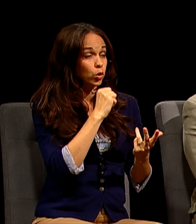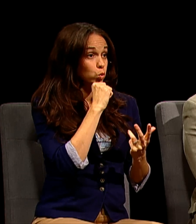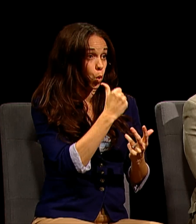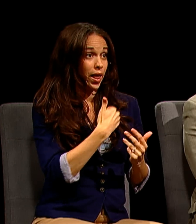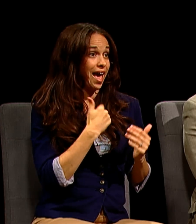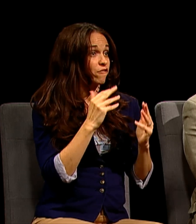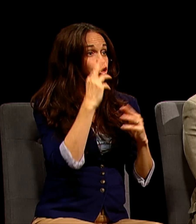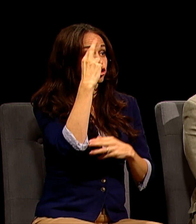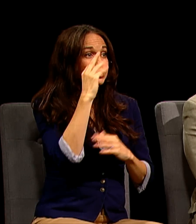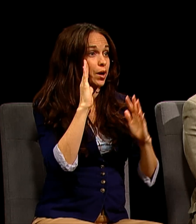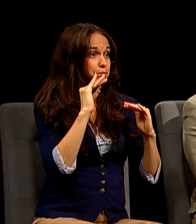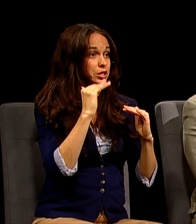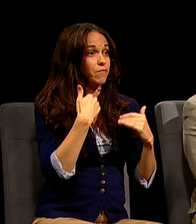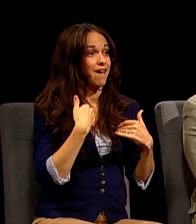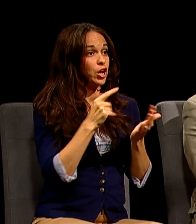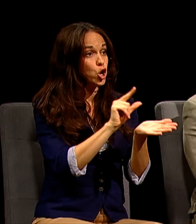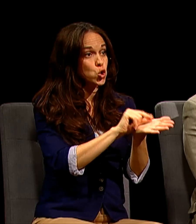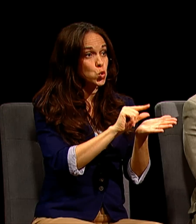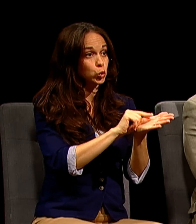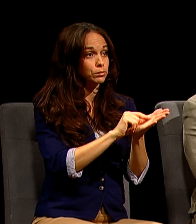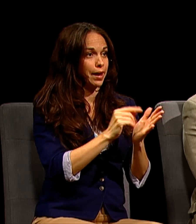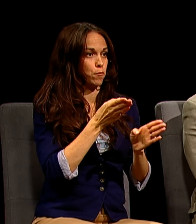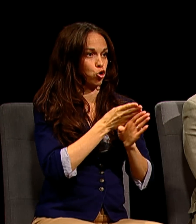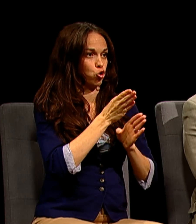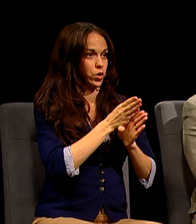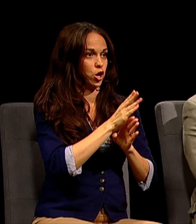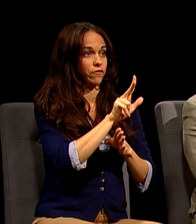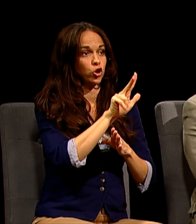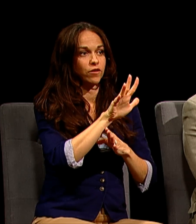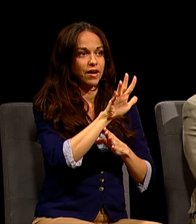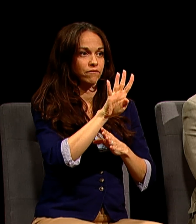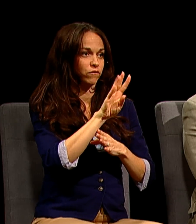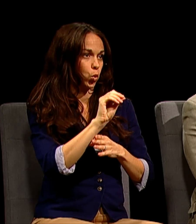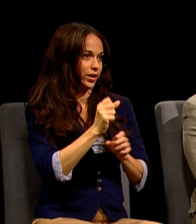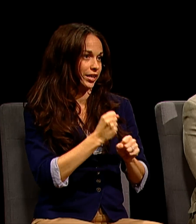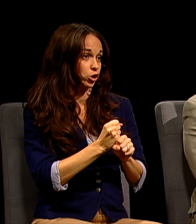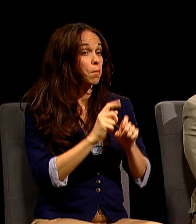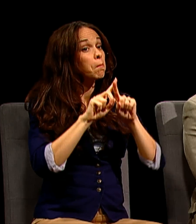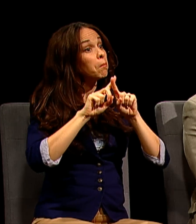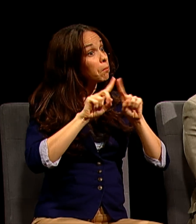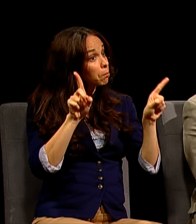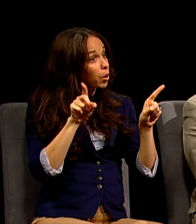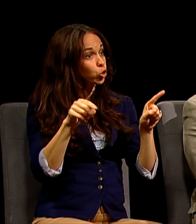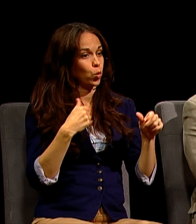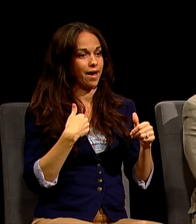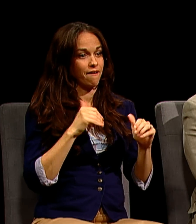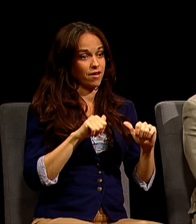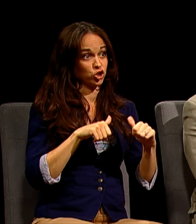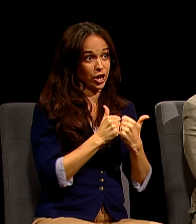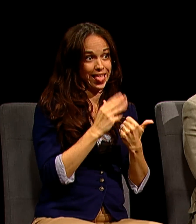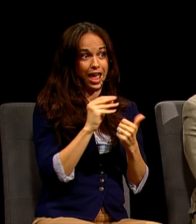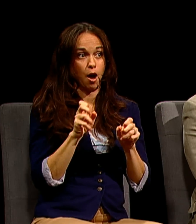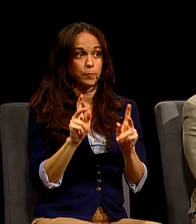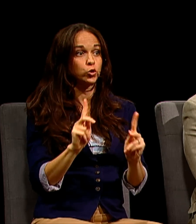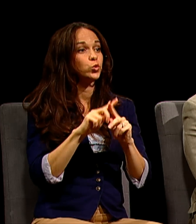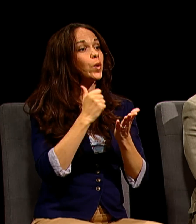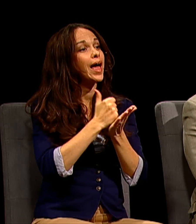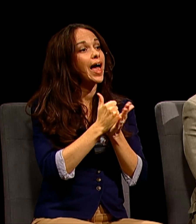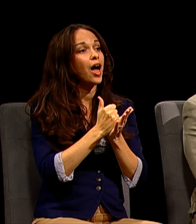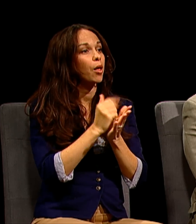newspaper career for 35 or 40 years. However, you will have the great challenge and opportunity to help create what's next.